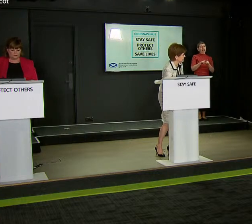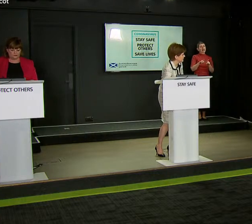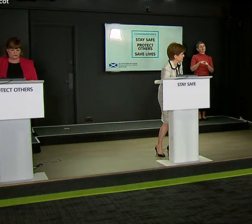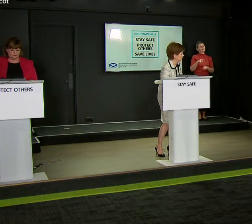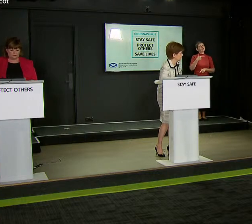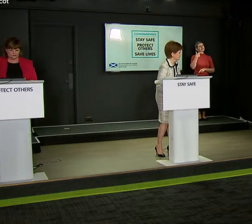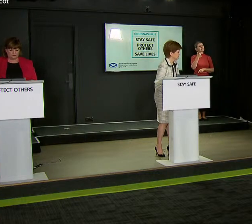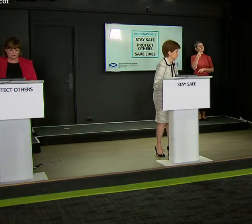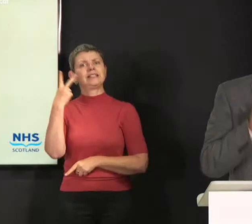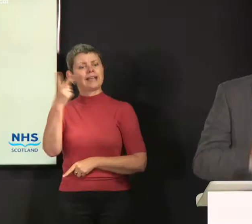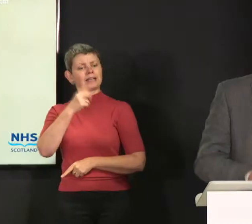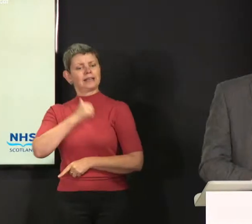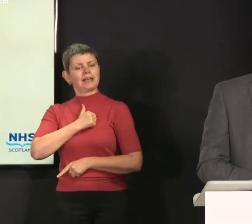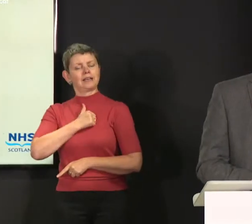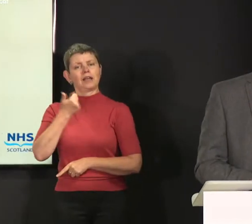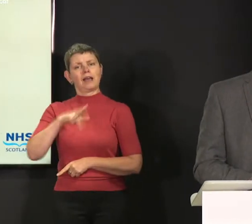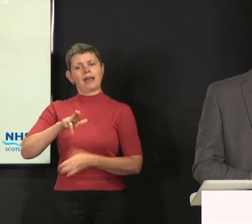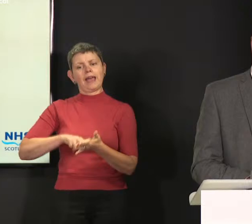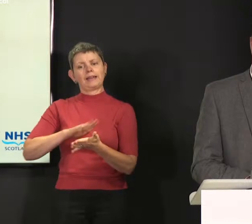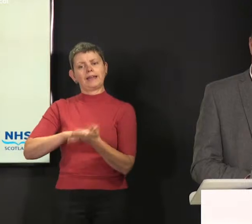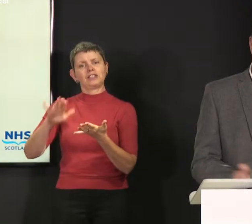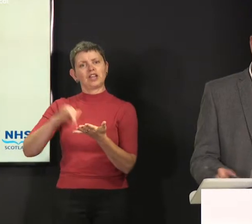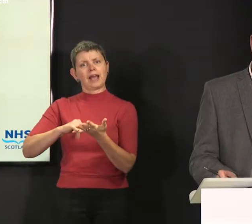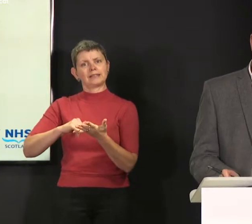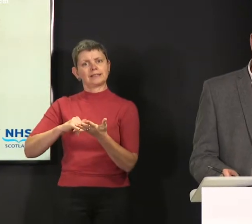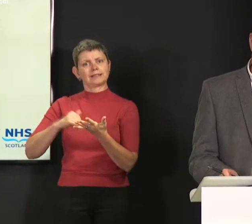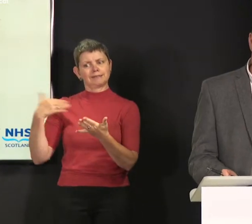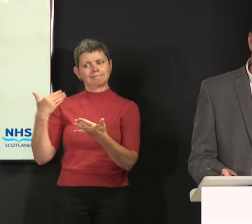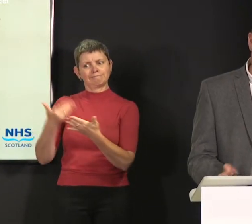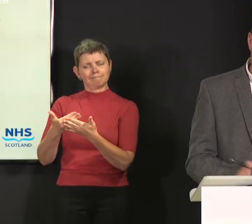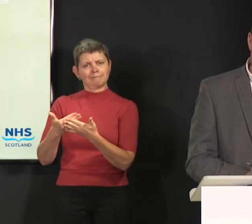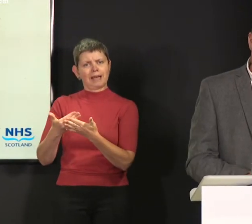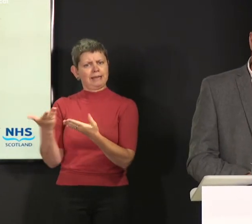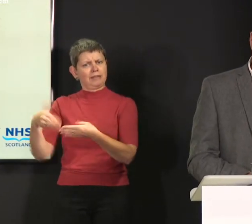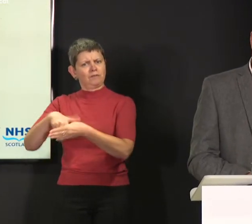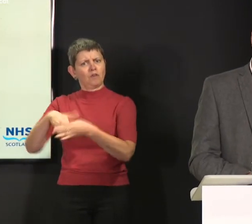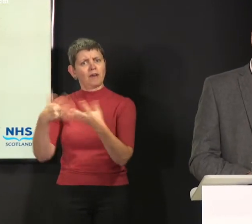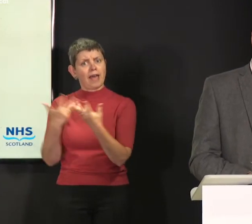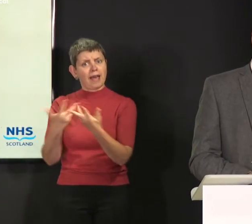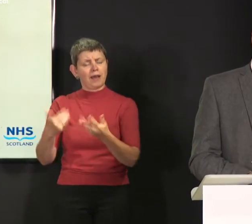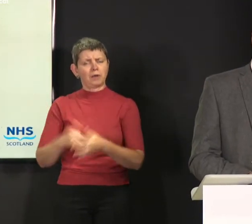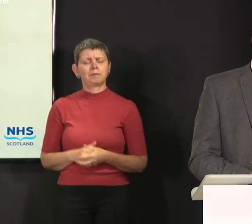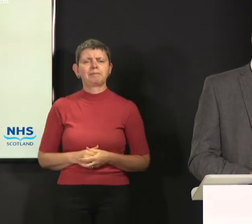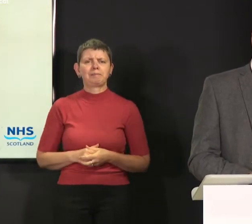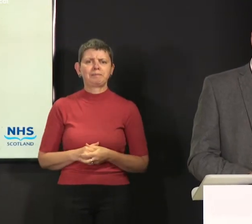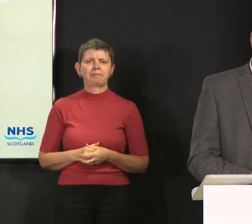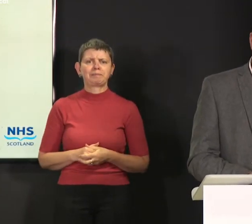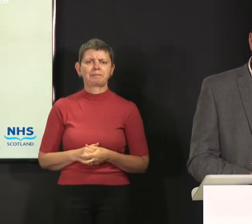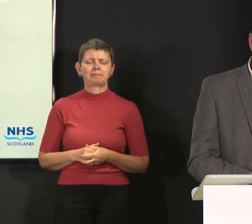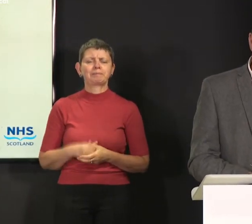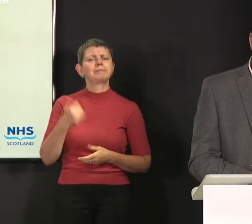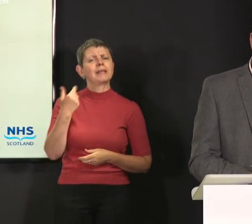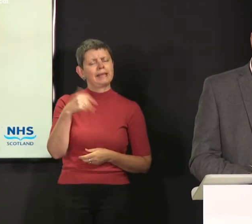the National Health Service and how you can personally get involved in that. So as you saw yesterday and the day before